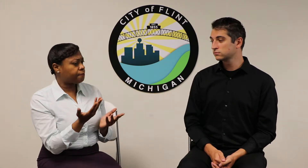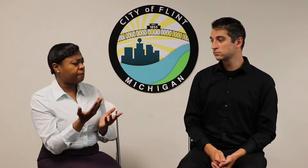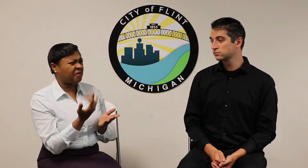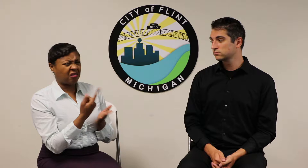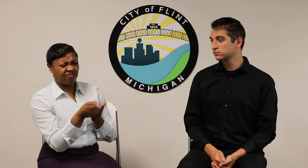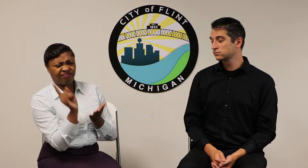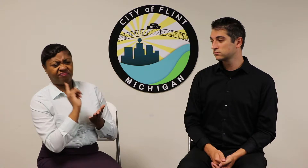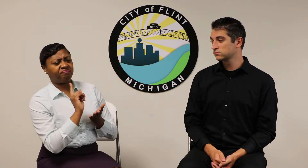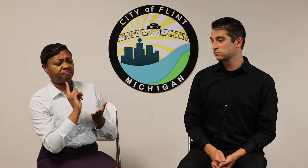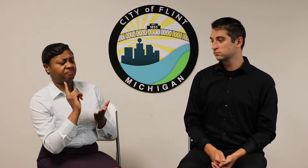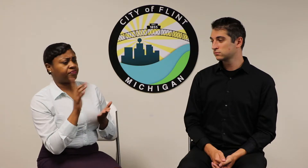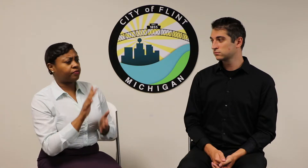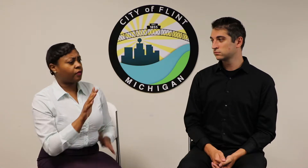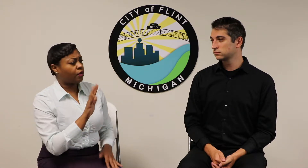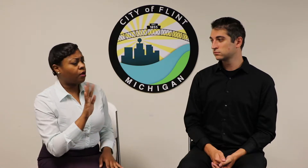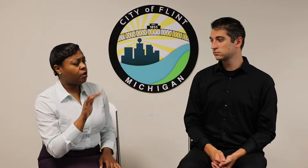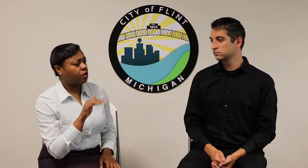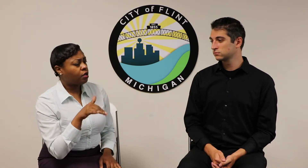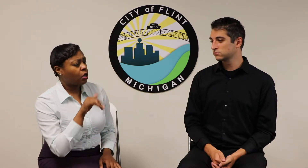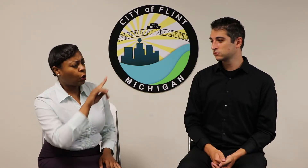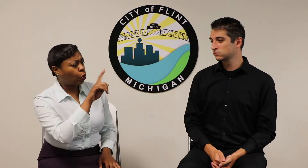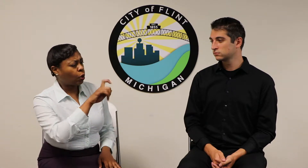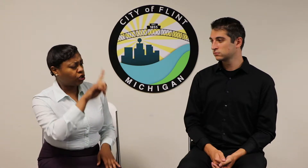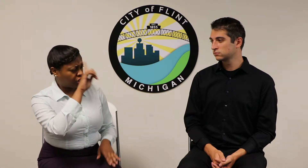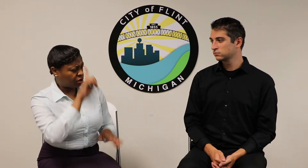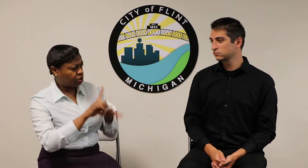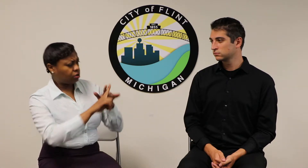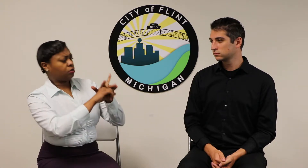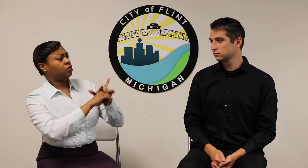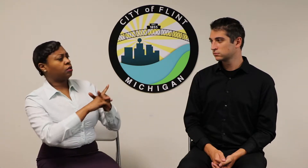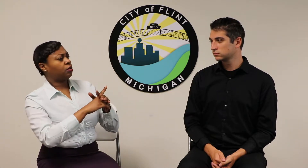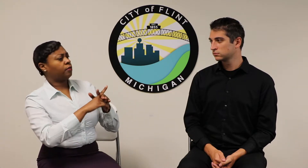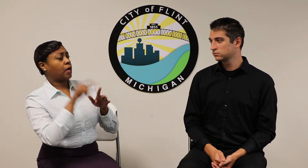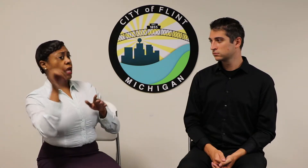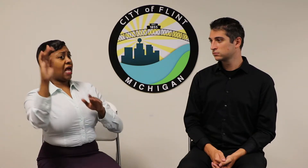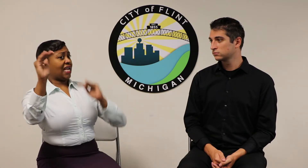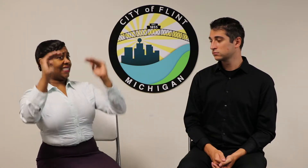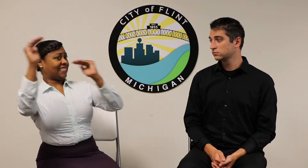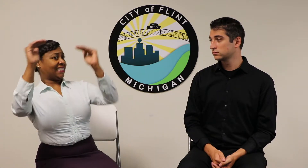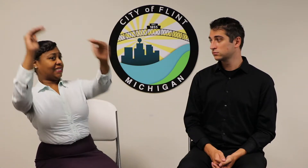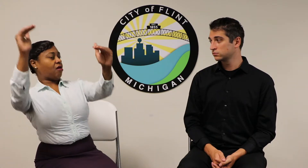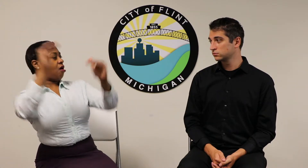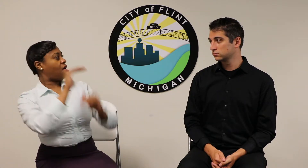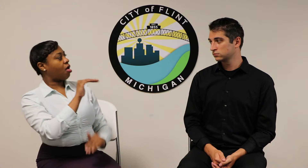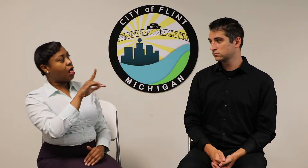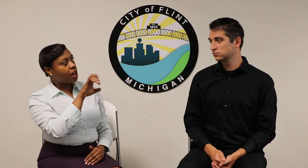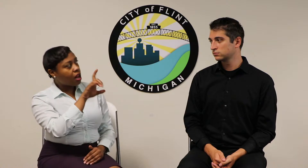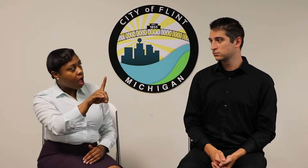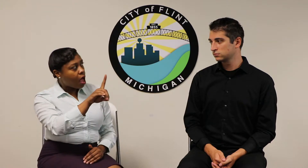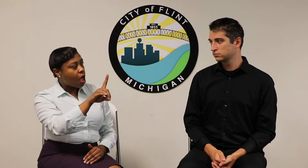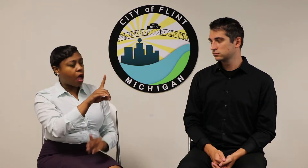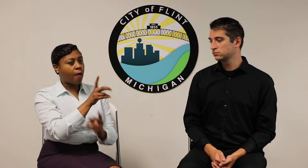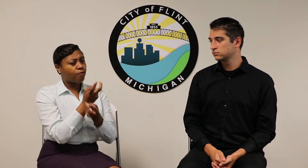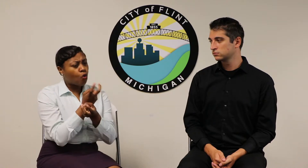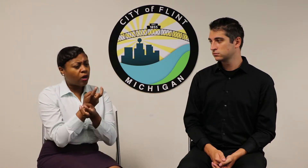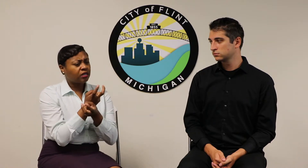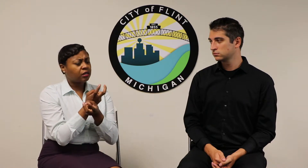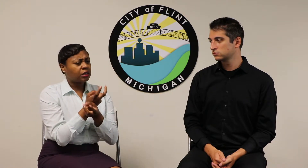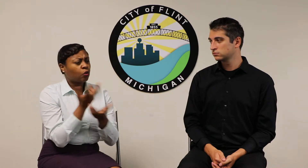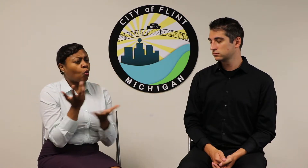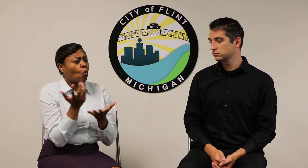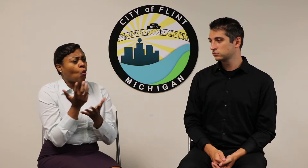ago was, it was adult lead poisoning, what are some of the impacts of adult lead